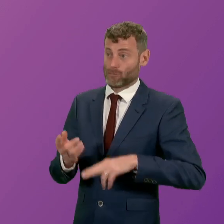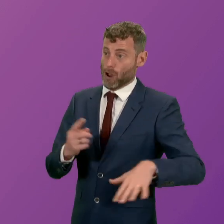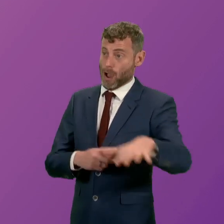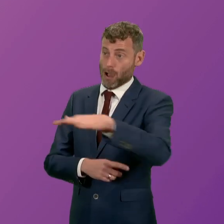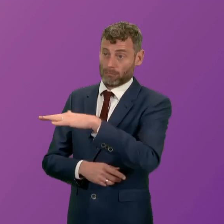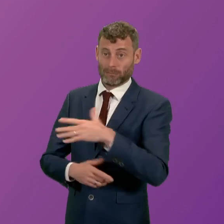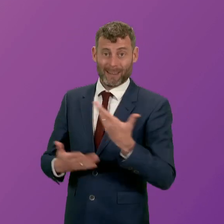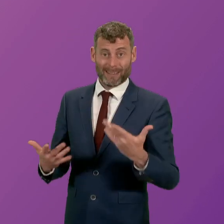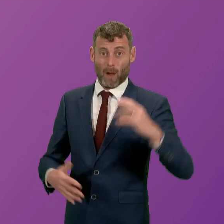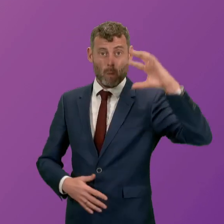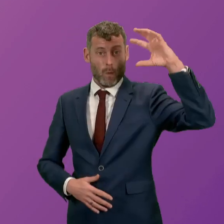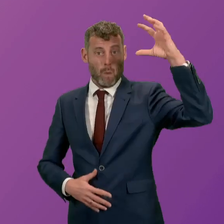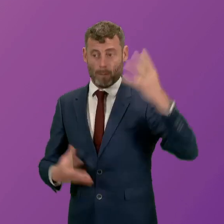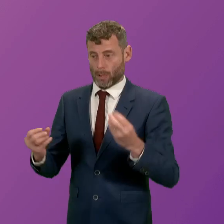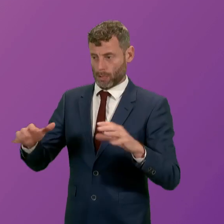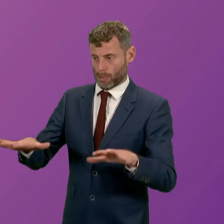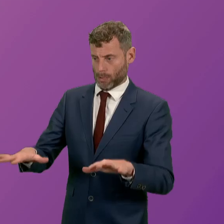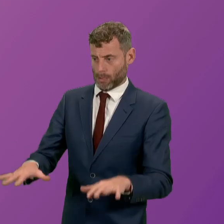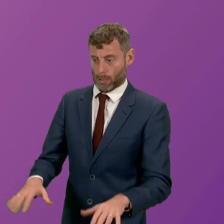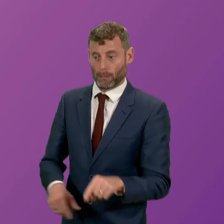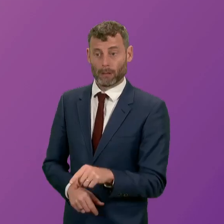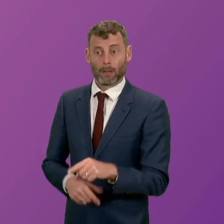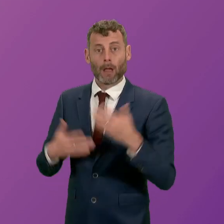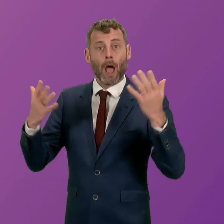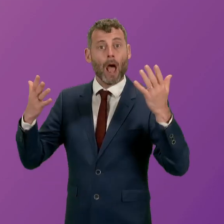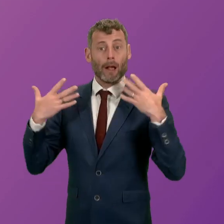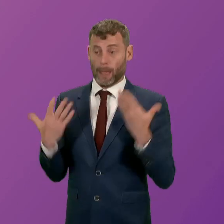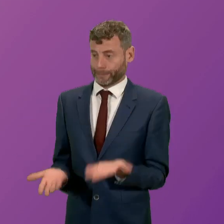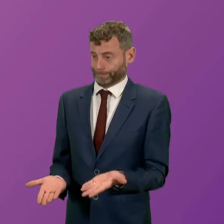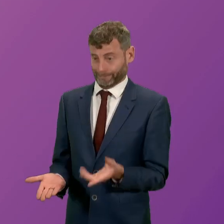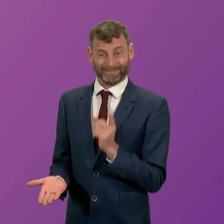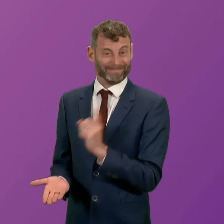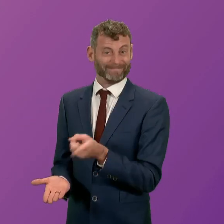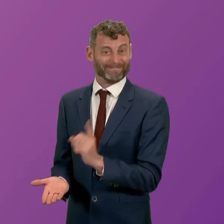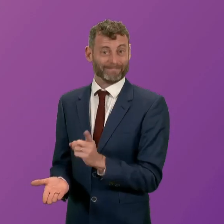we are currently witnessing climate change denial and an even stronger pushback against